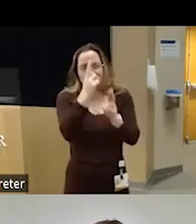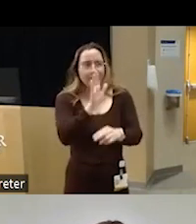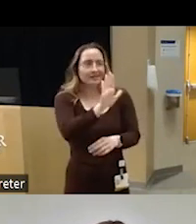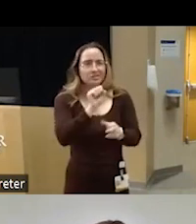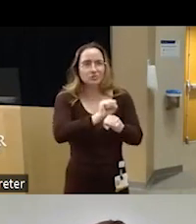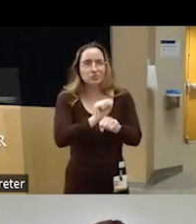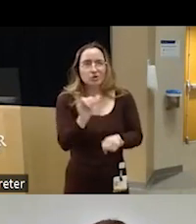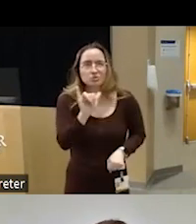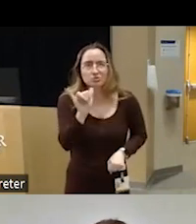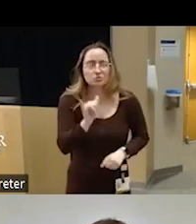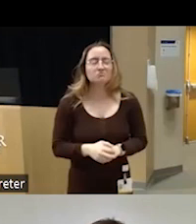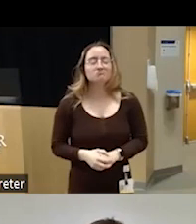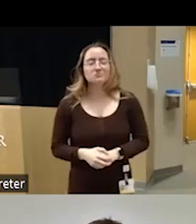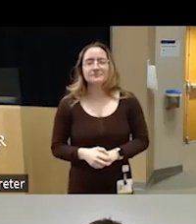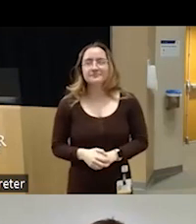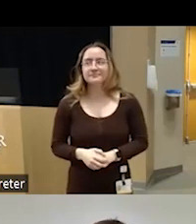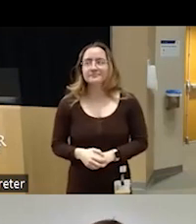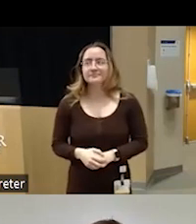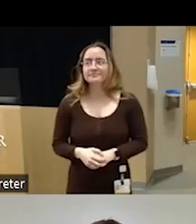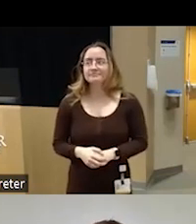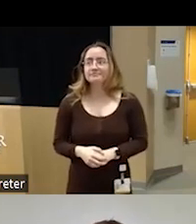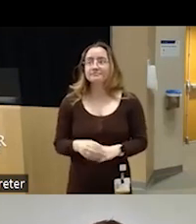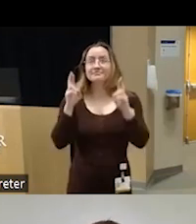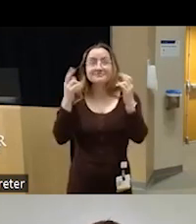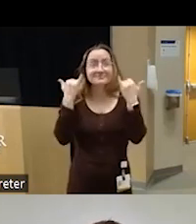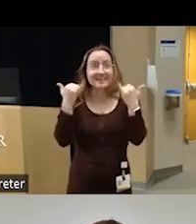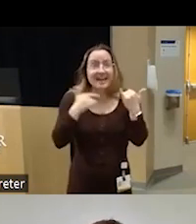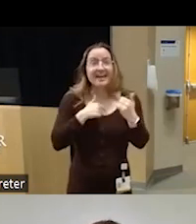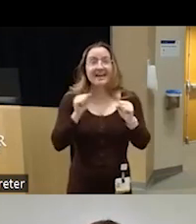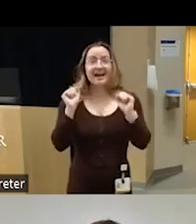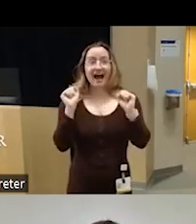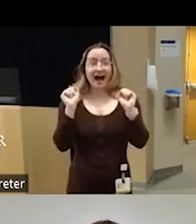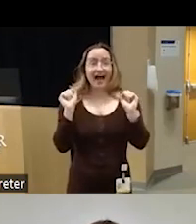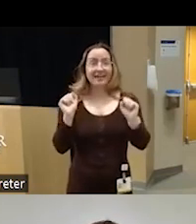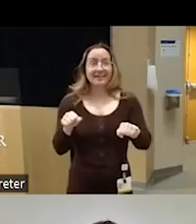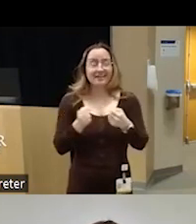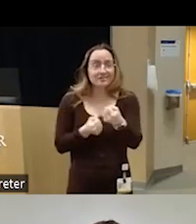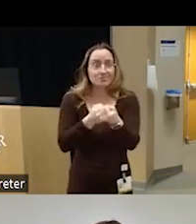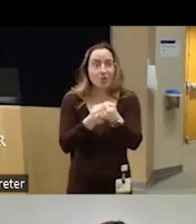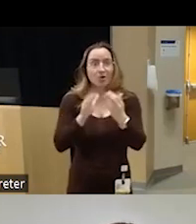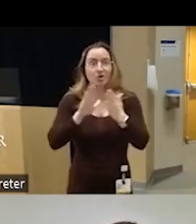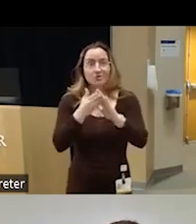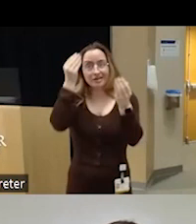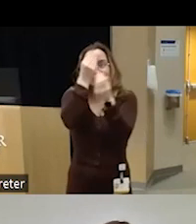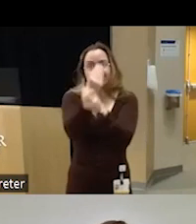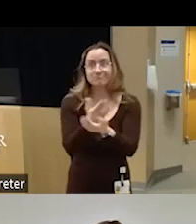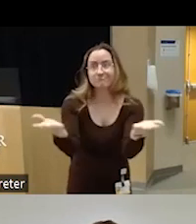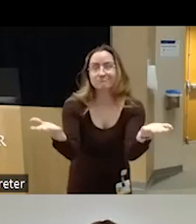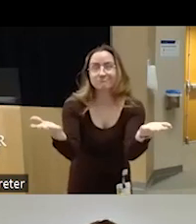today I can give a little bit back to the community that is listening today so that you can have food for thought.